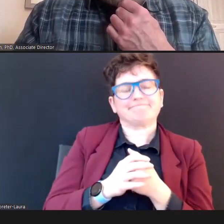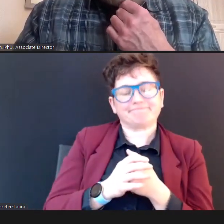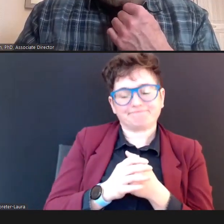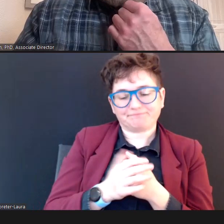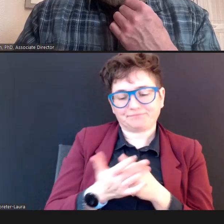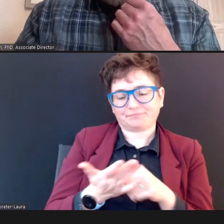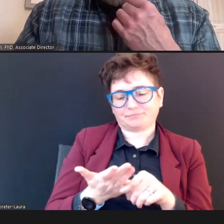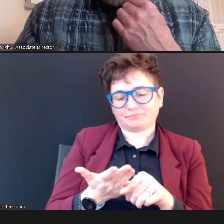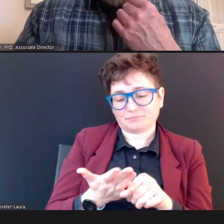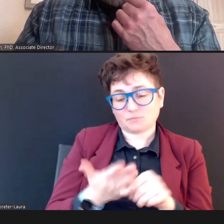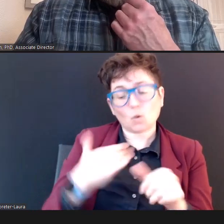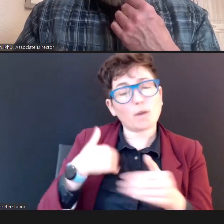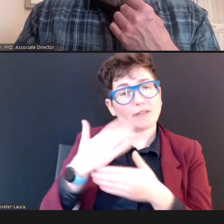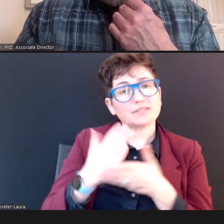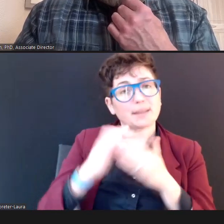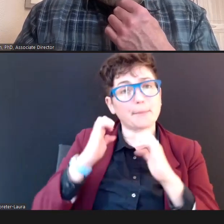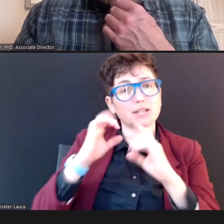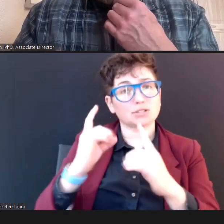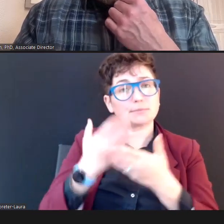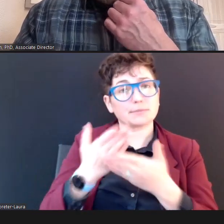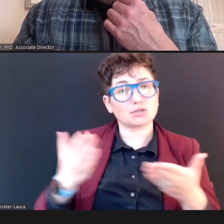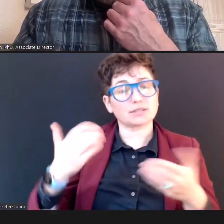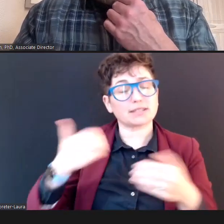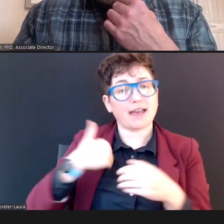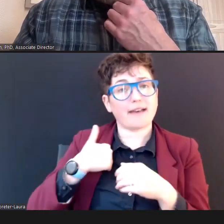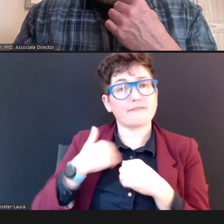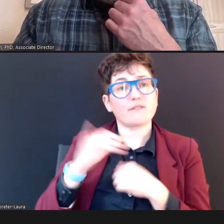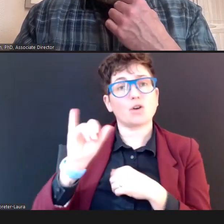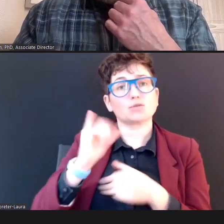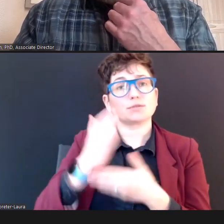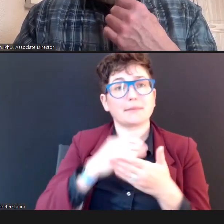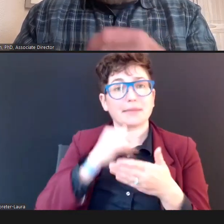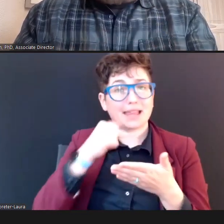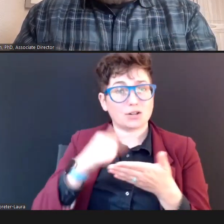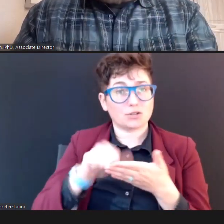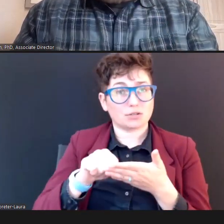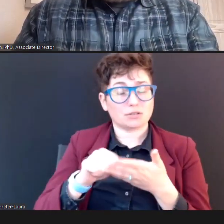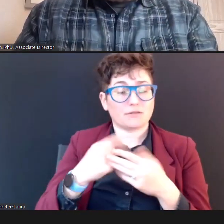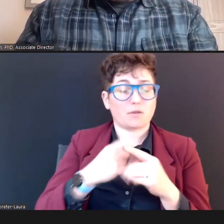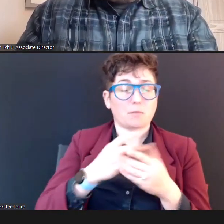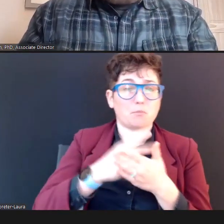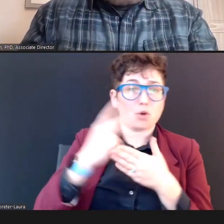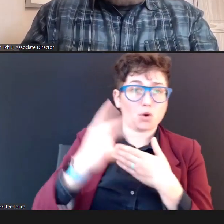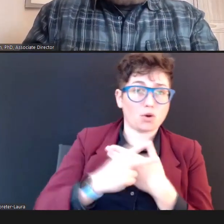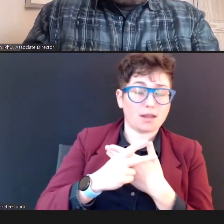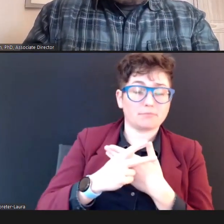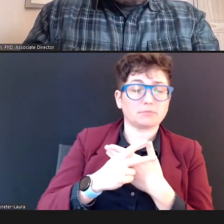educational materials and we even have